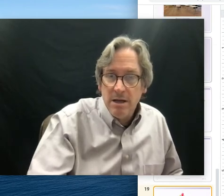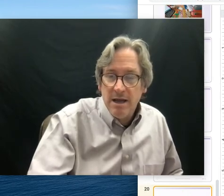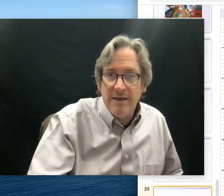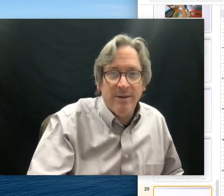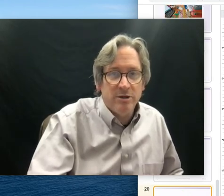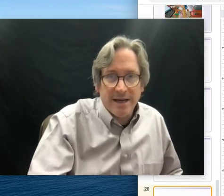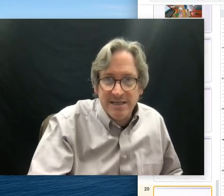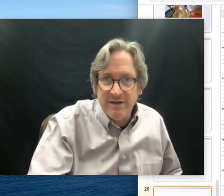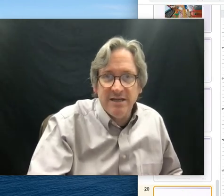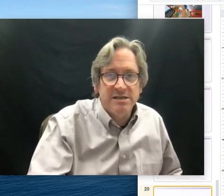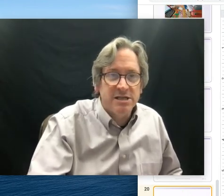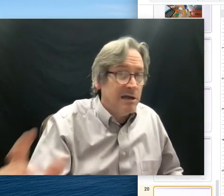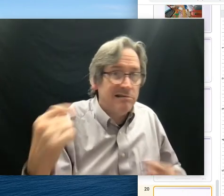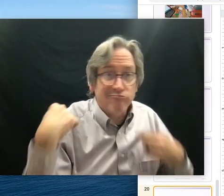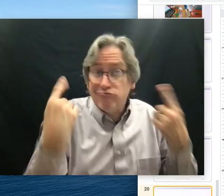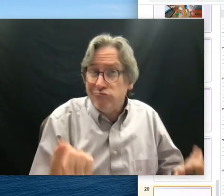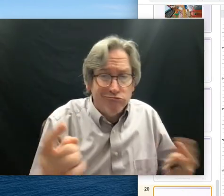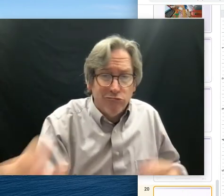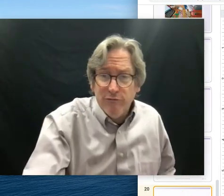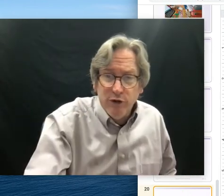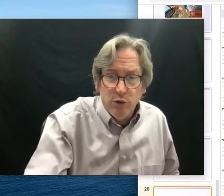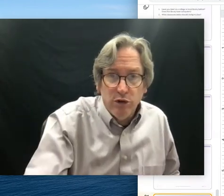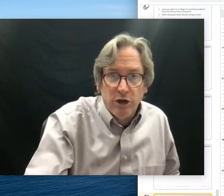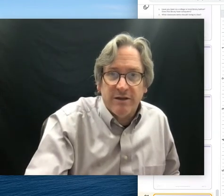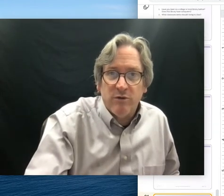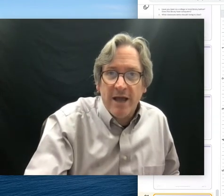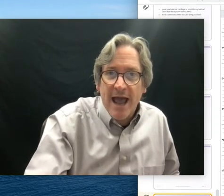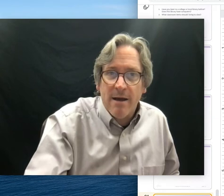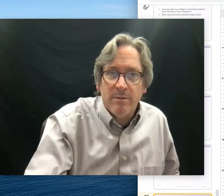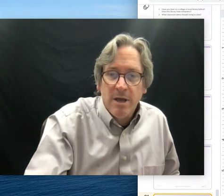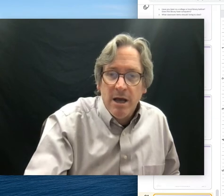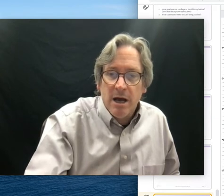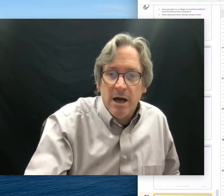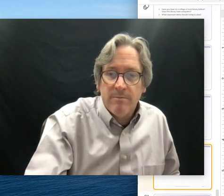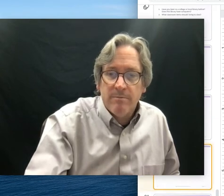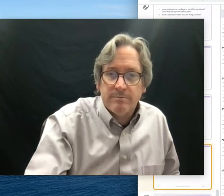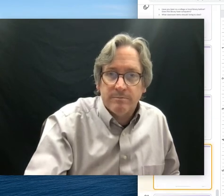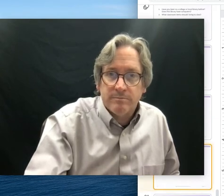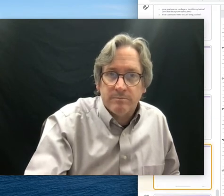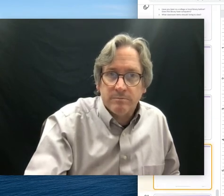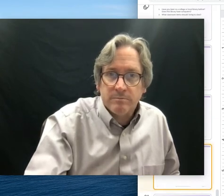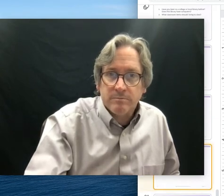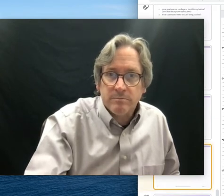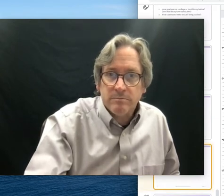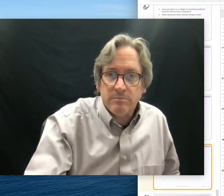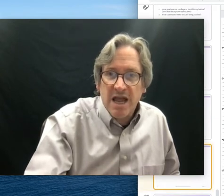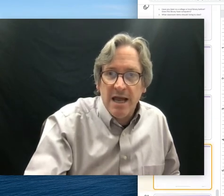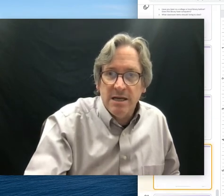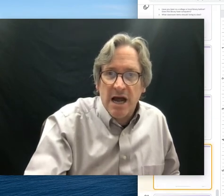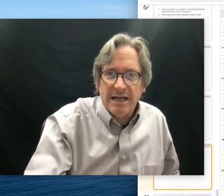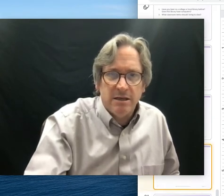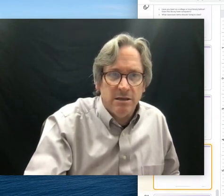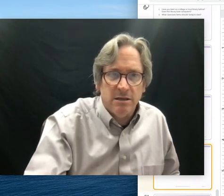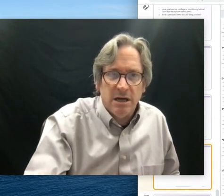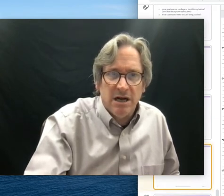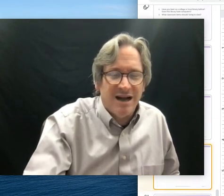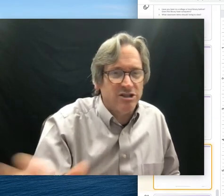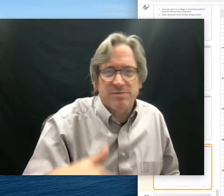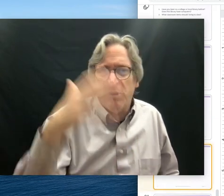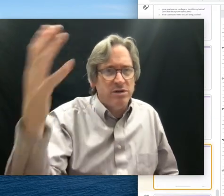and then we can do activities review look at the vocab um and i can i'll just post